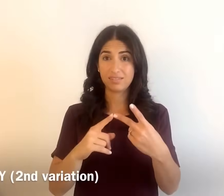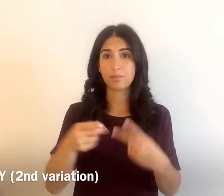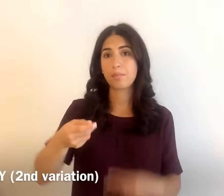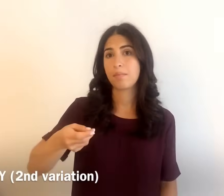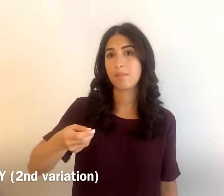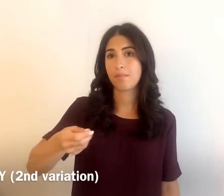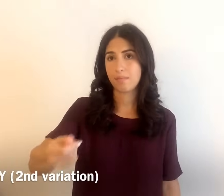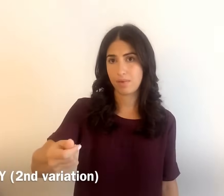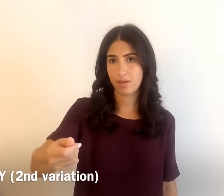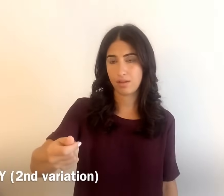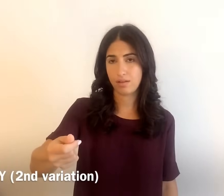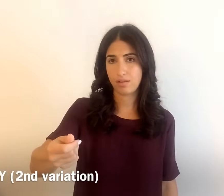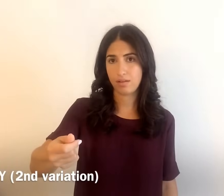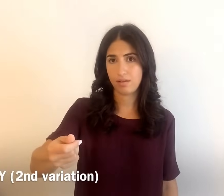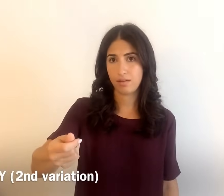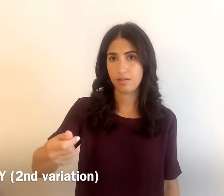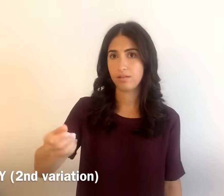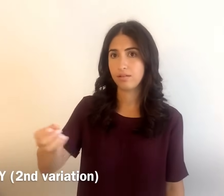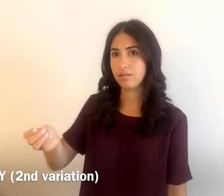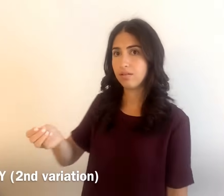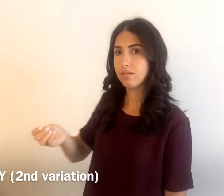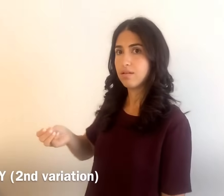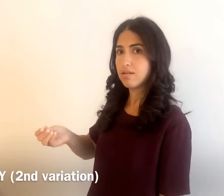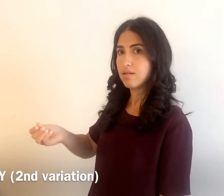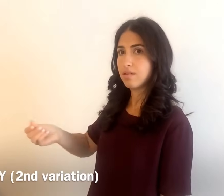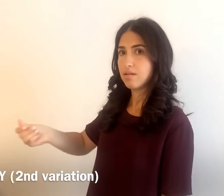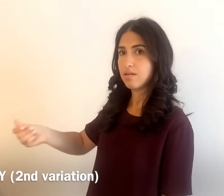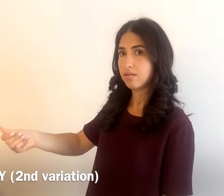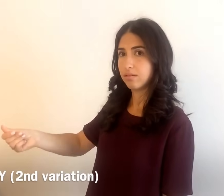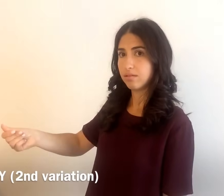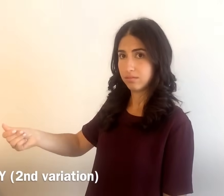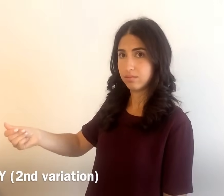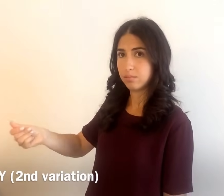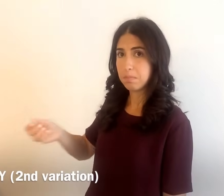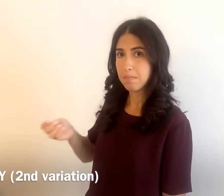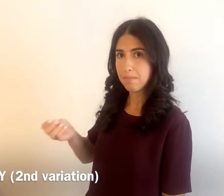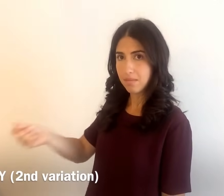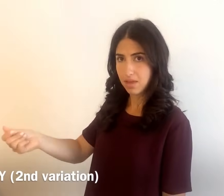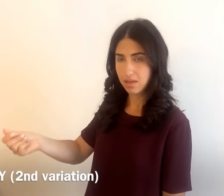there's a second version that looks like this: PAY